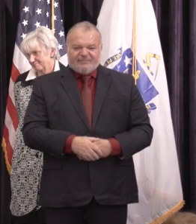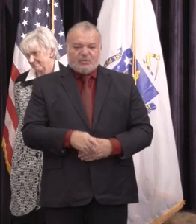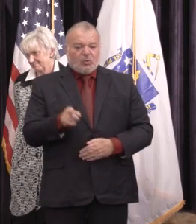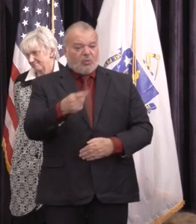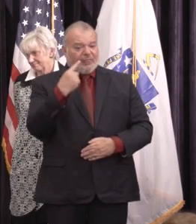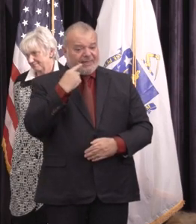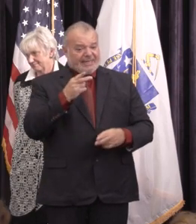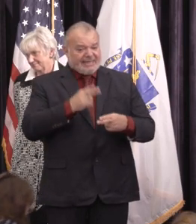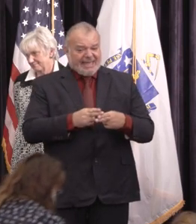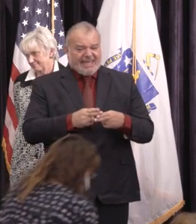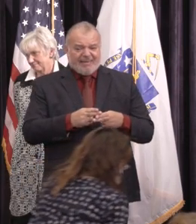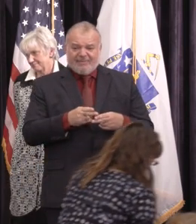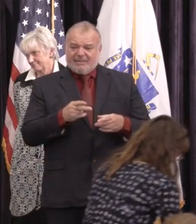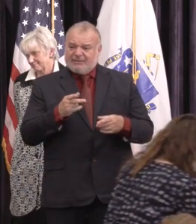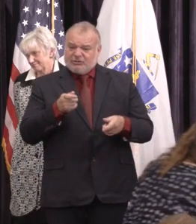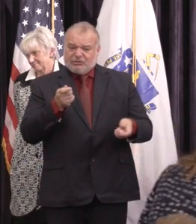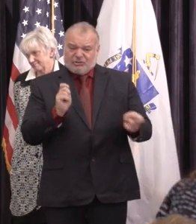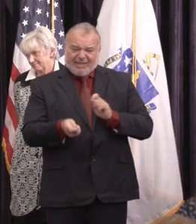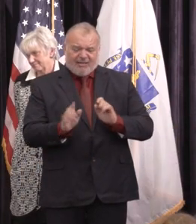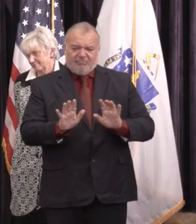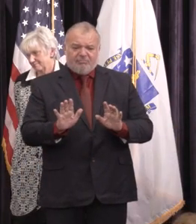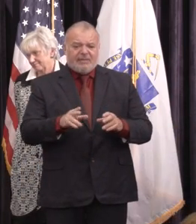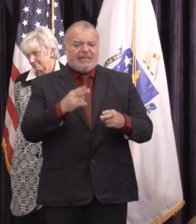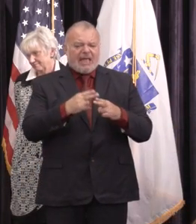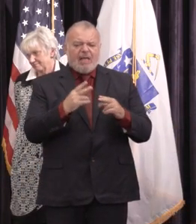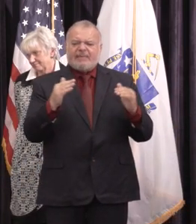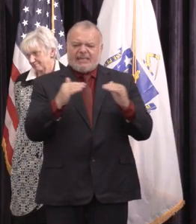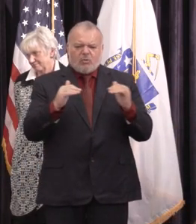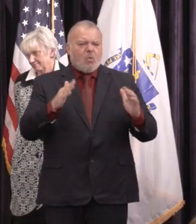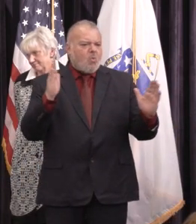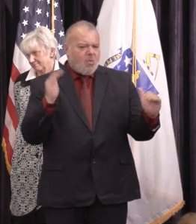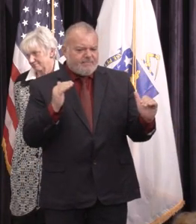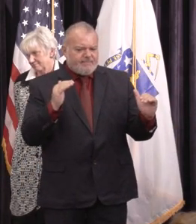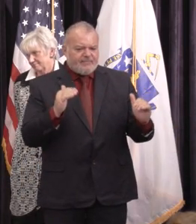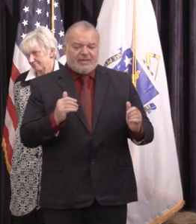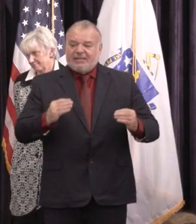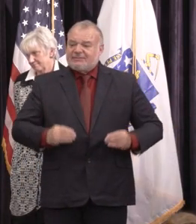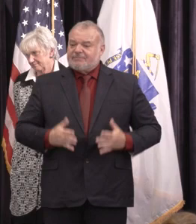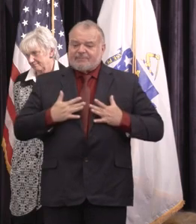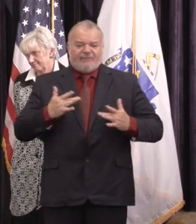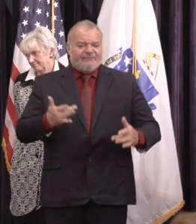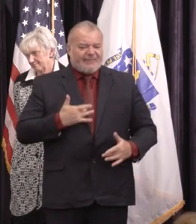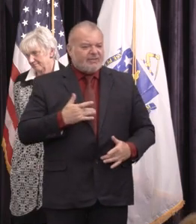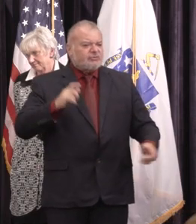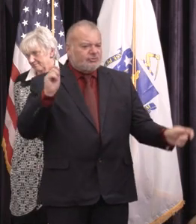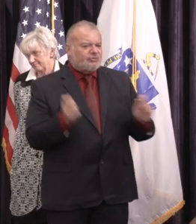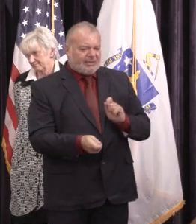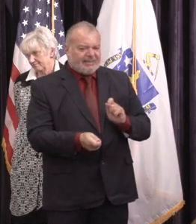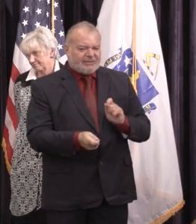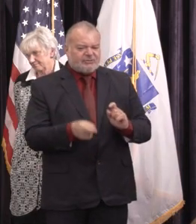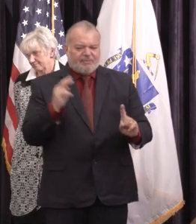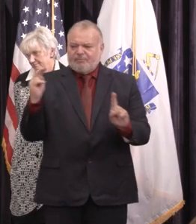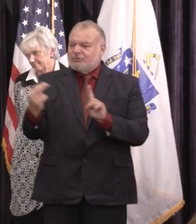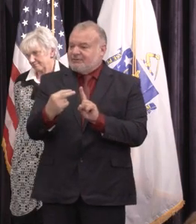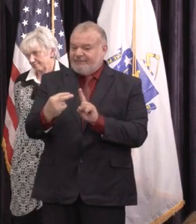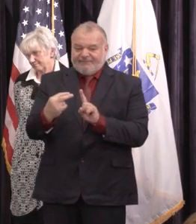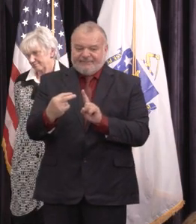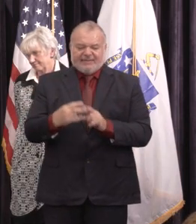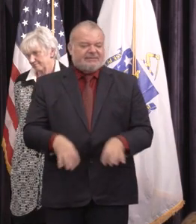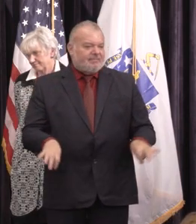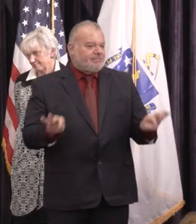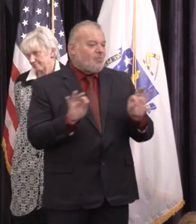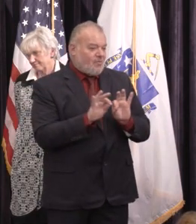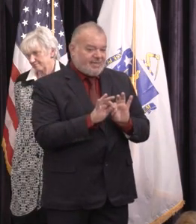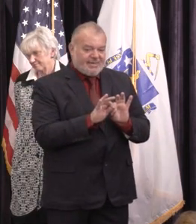are synonymous with hope. The name change is so important because people need to know that this